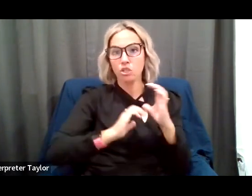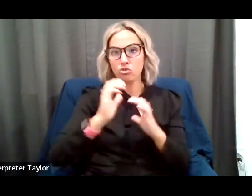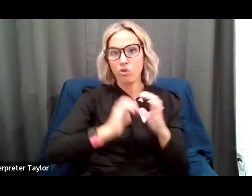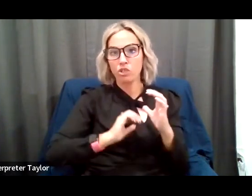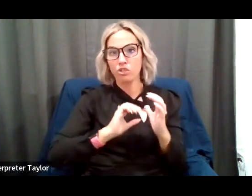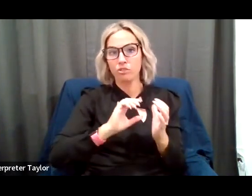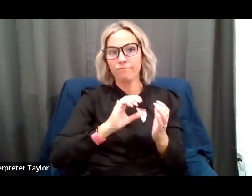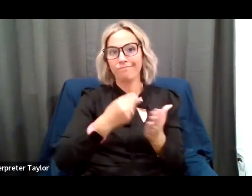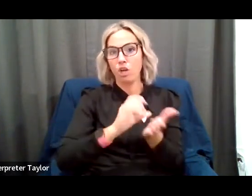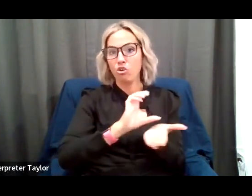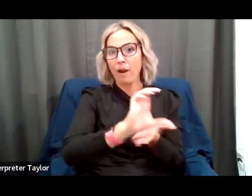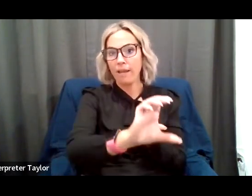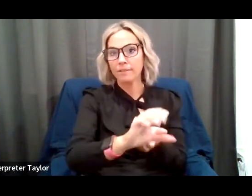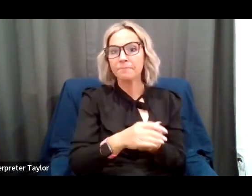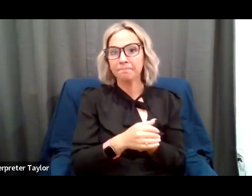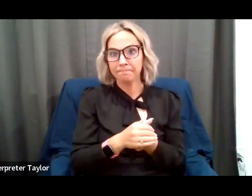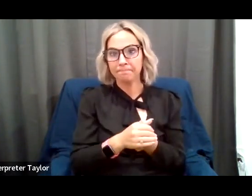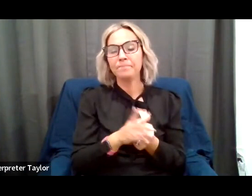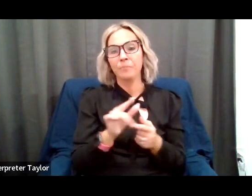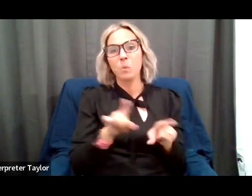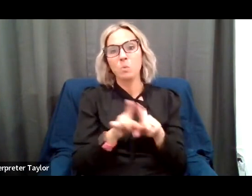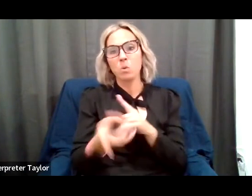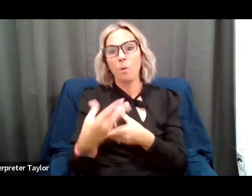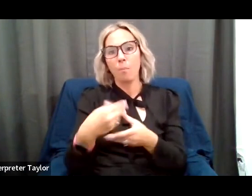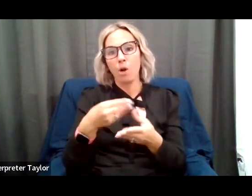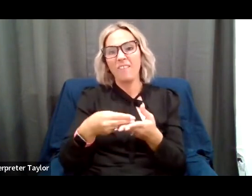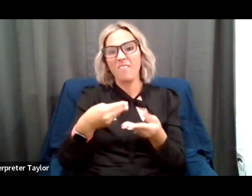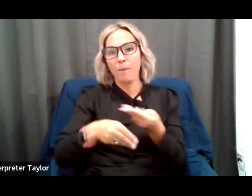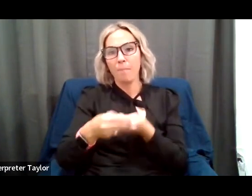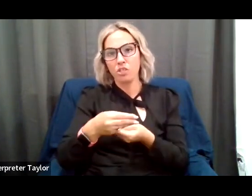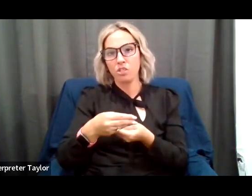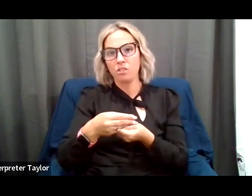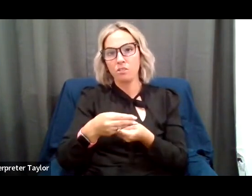was, um, also part of the Budget Trailer Bill.